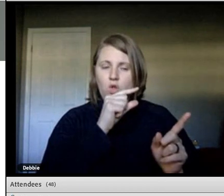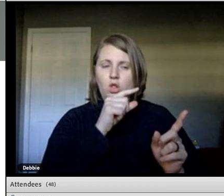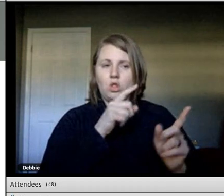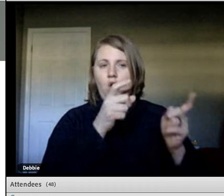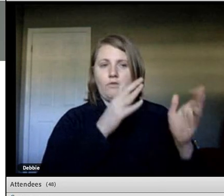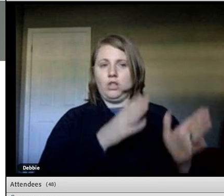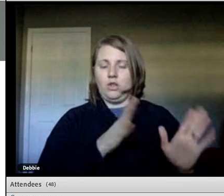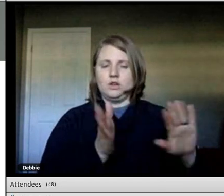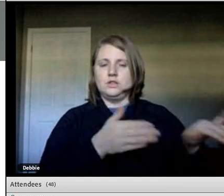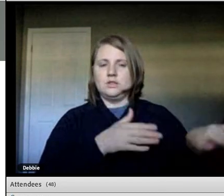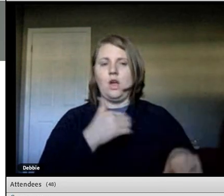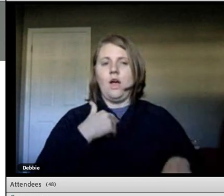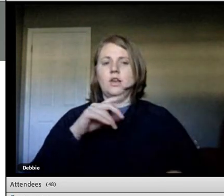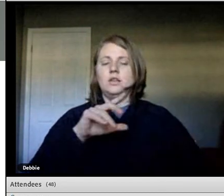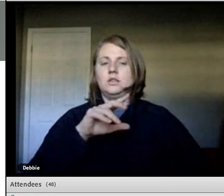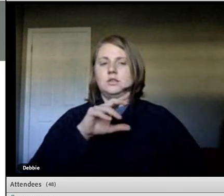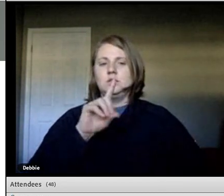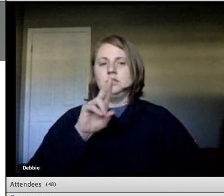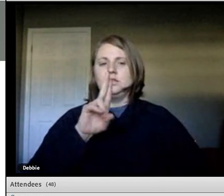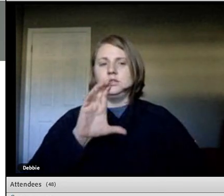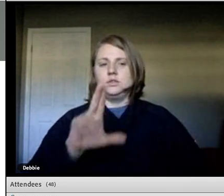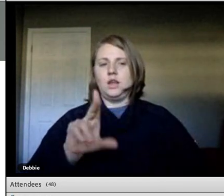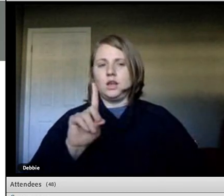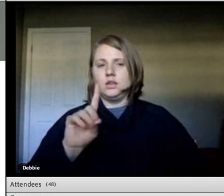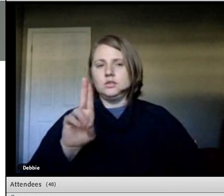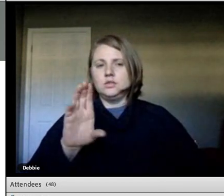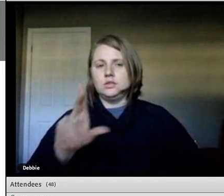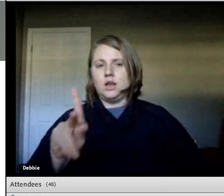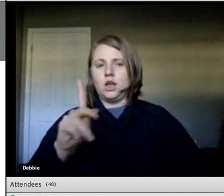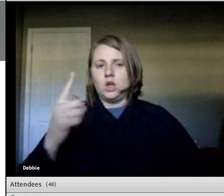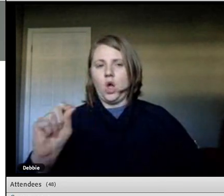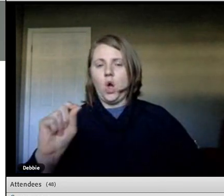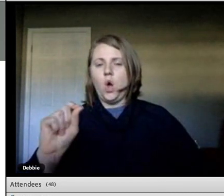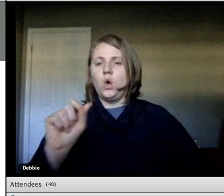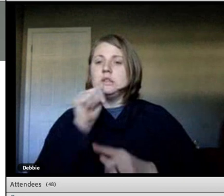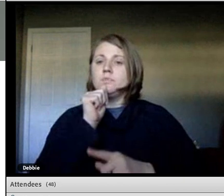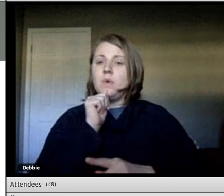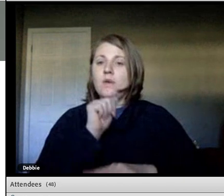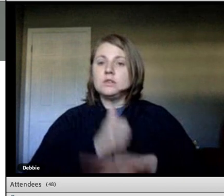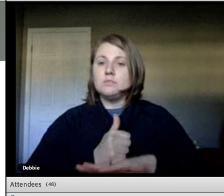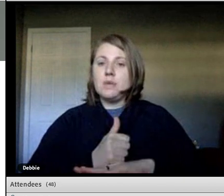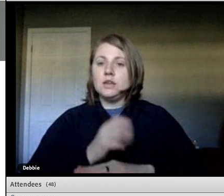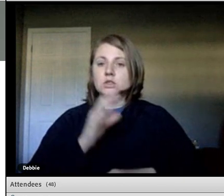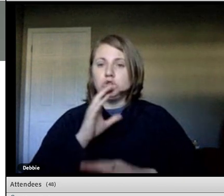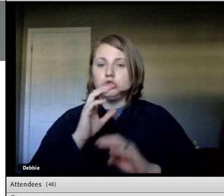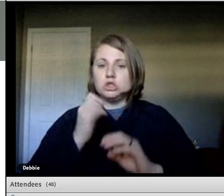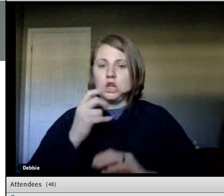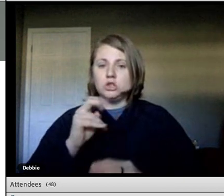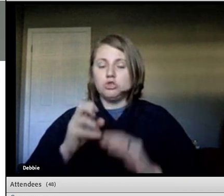Duck Duck Go is a privacy-based search engine. You can add it to Firefox. You can add it to Google. You can add it to anything.